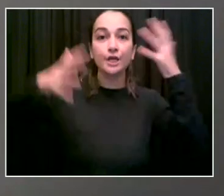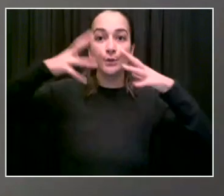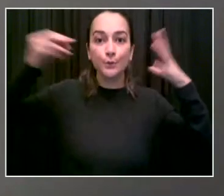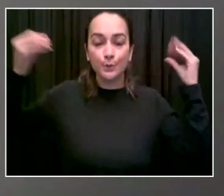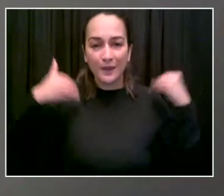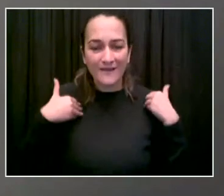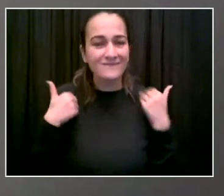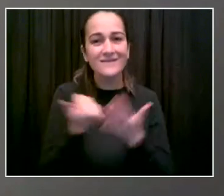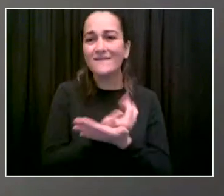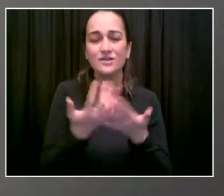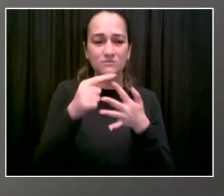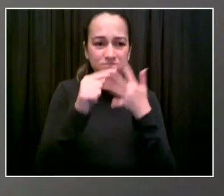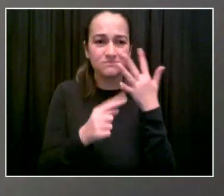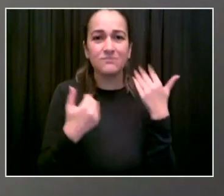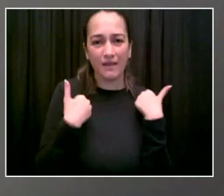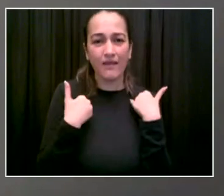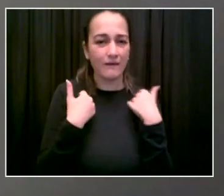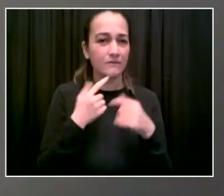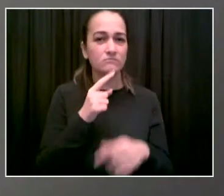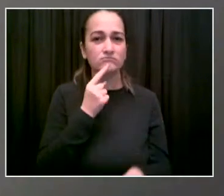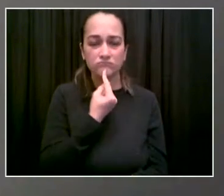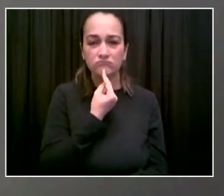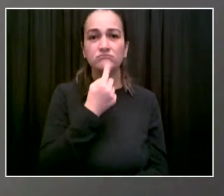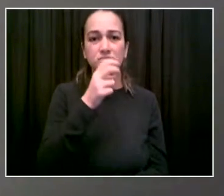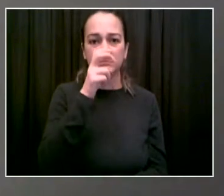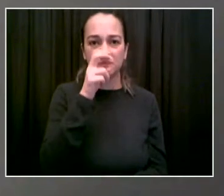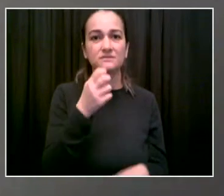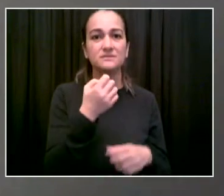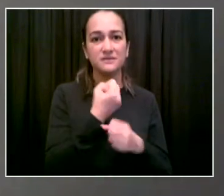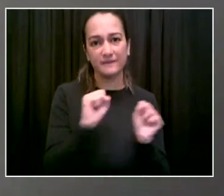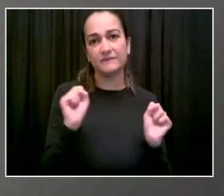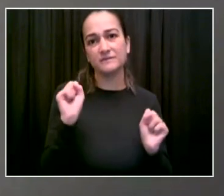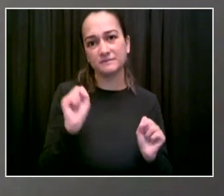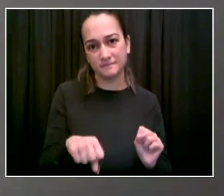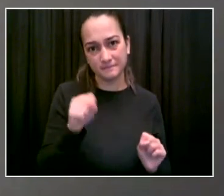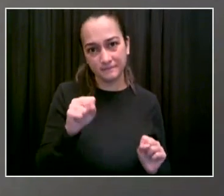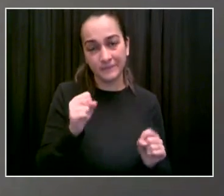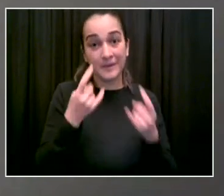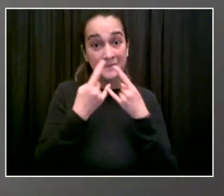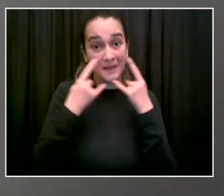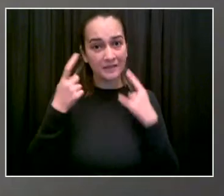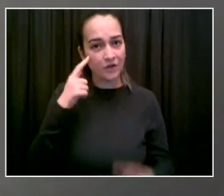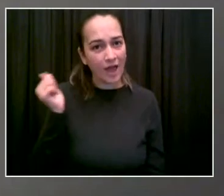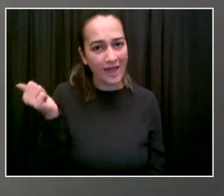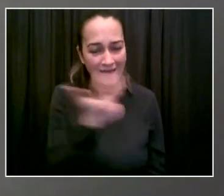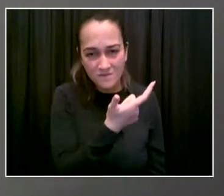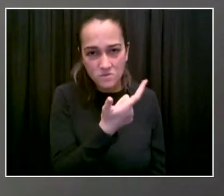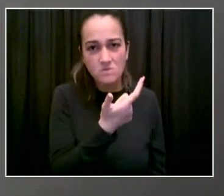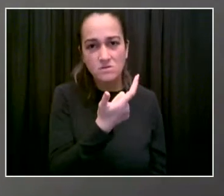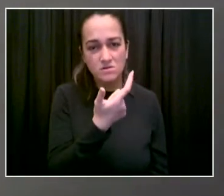APART WHERE THERE IS SUFFICIENT ROOM. MASK WEARING, WHICH IS